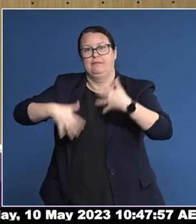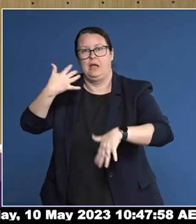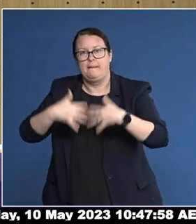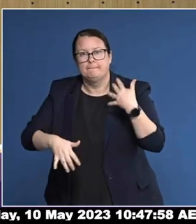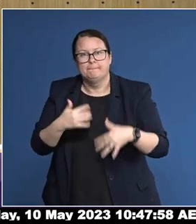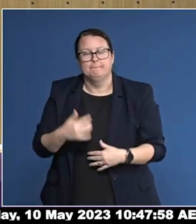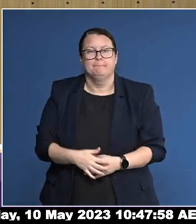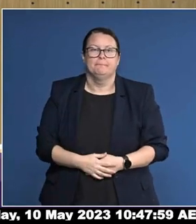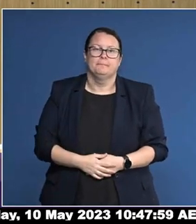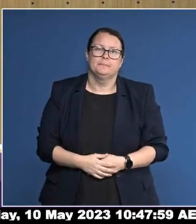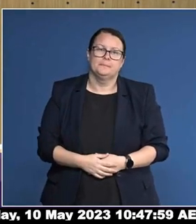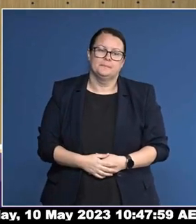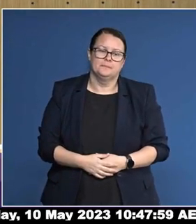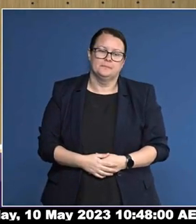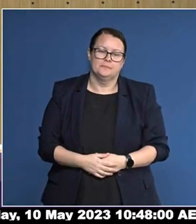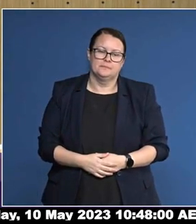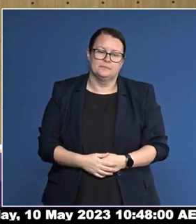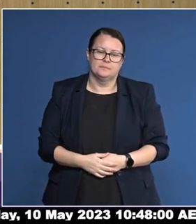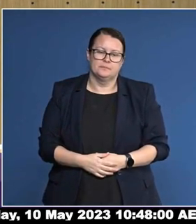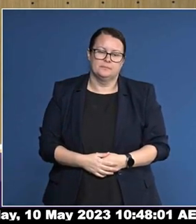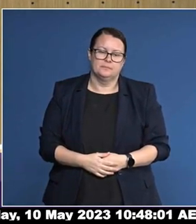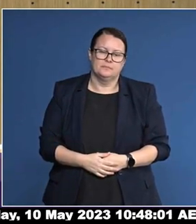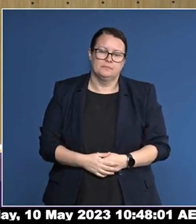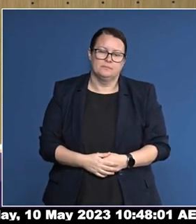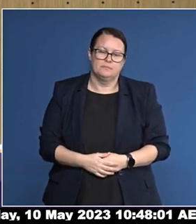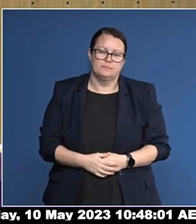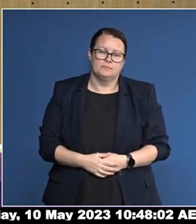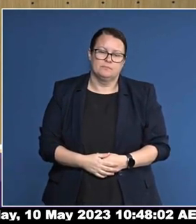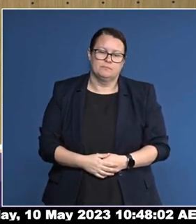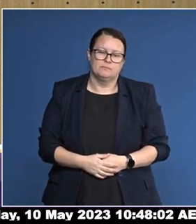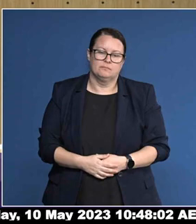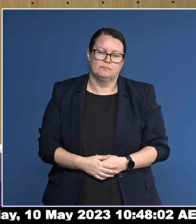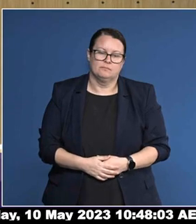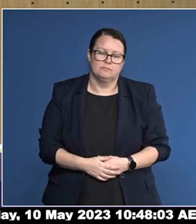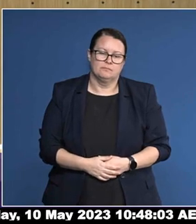element of the - of the threshold around the parent, willing and able.